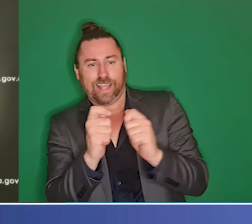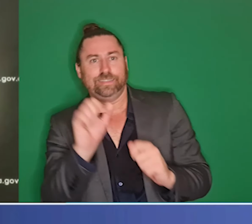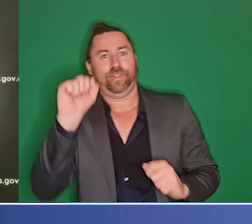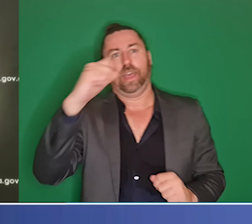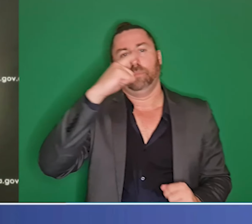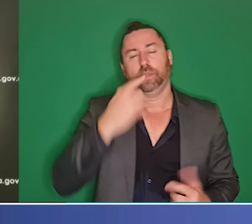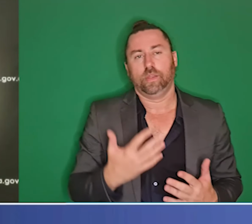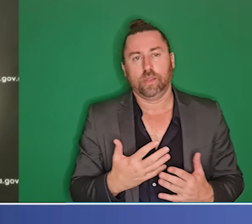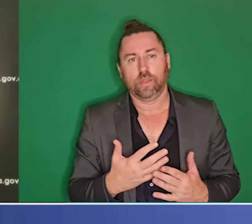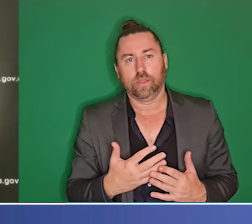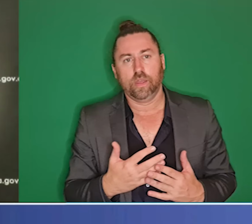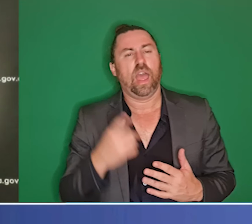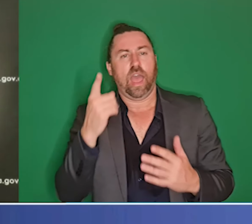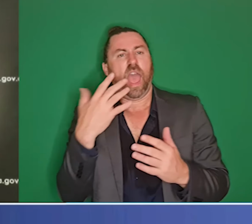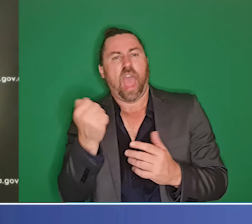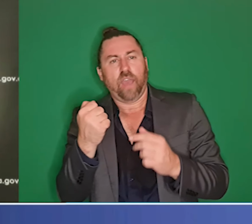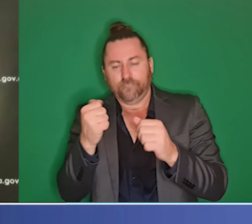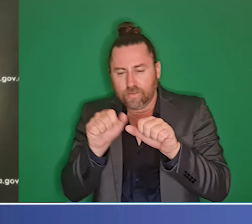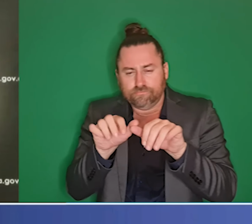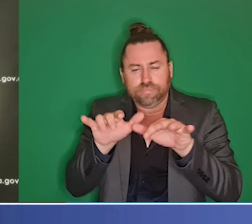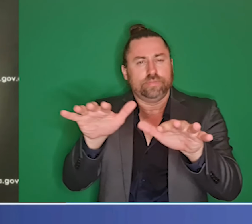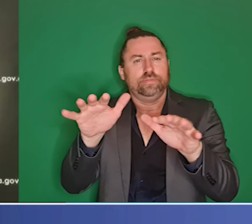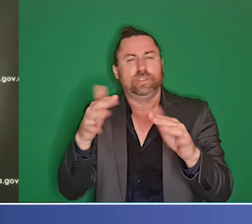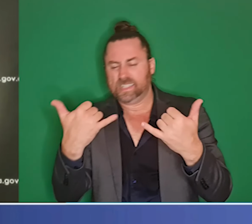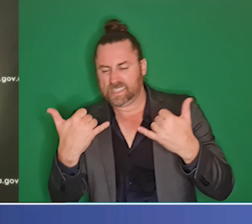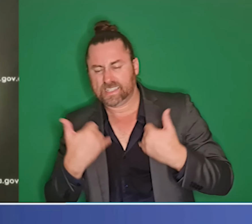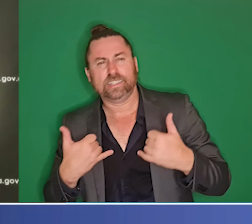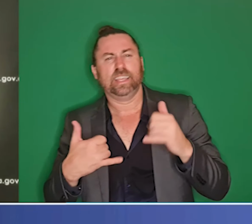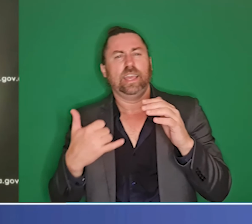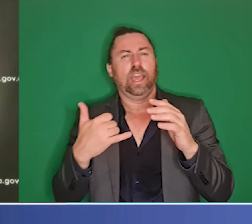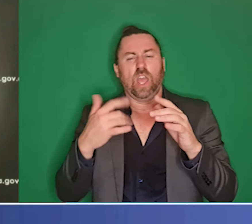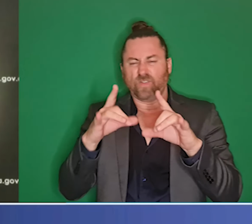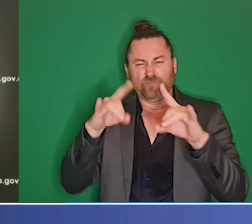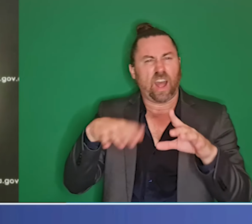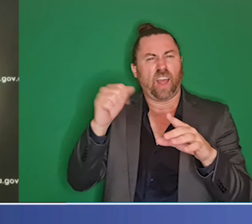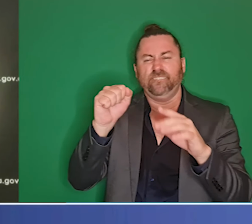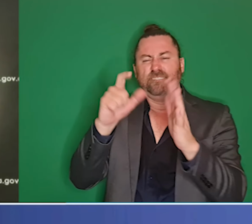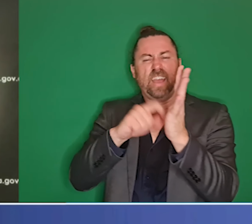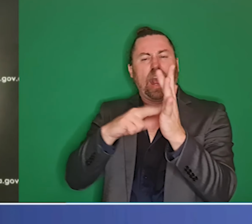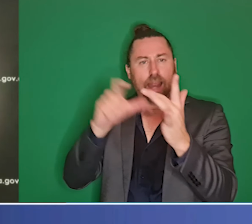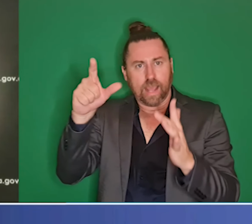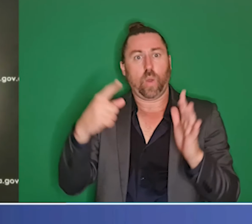of the Communicable Diseases Network of Australia, the AHPPC, which is the medical expert panel,